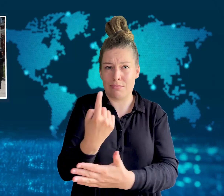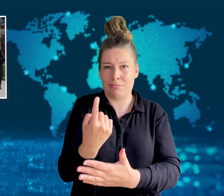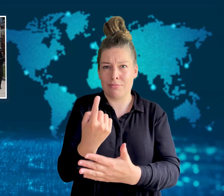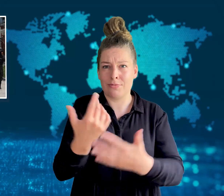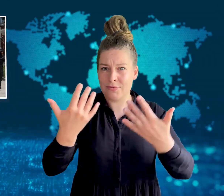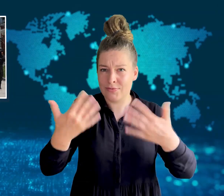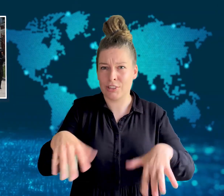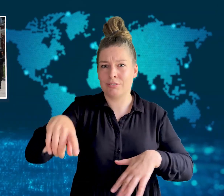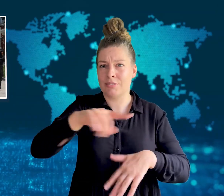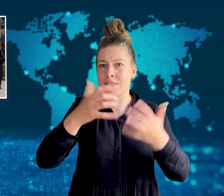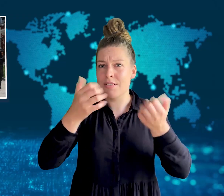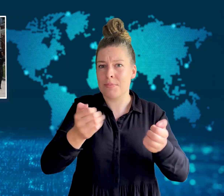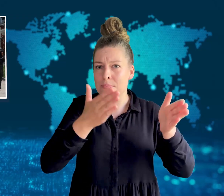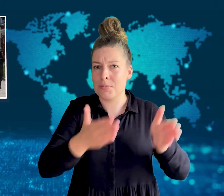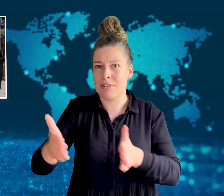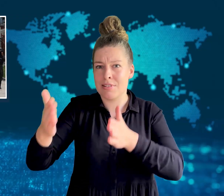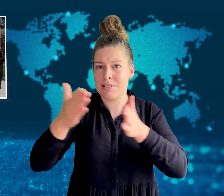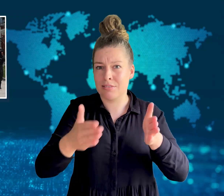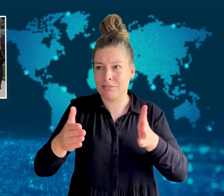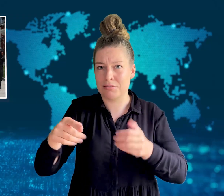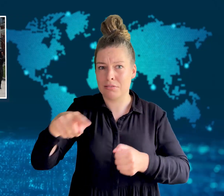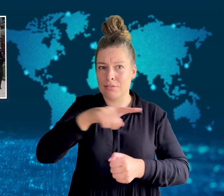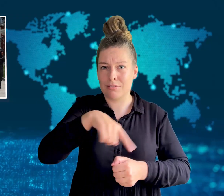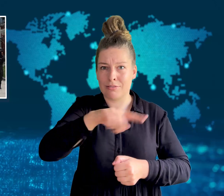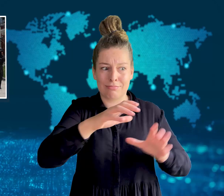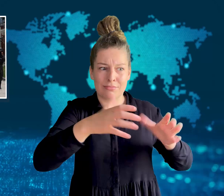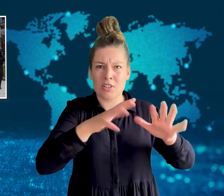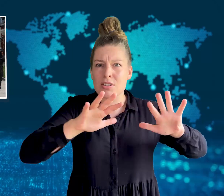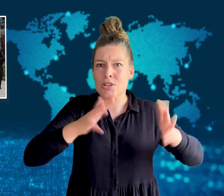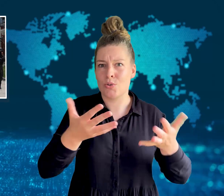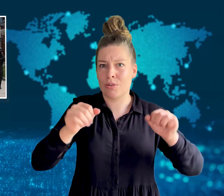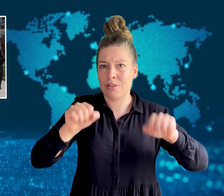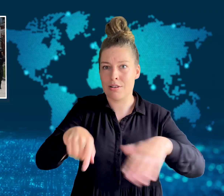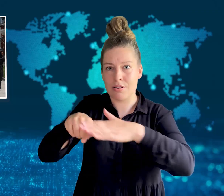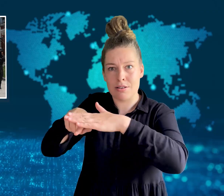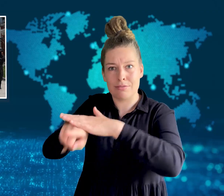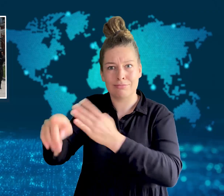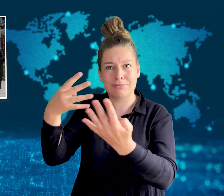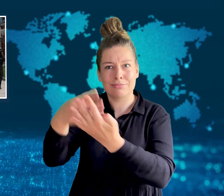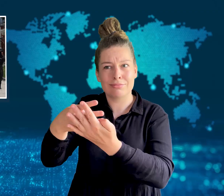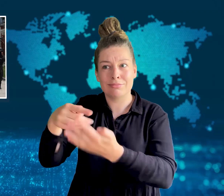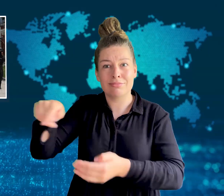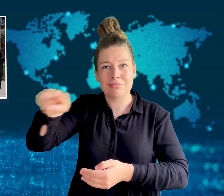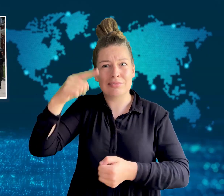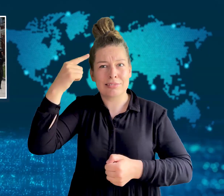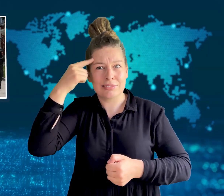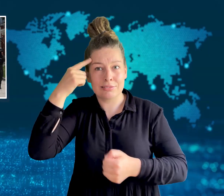It appears that the vicious attack was planned "with the knowledge